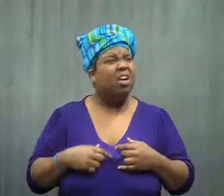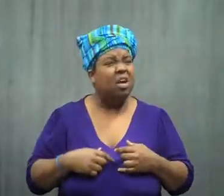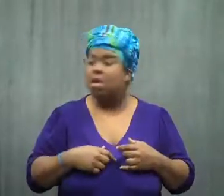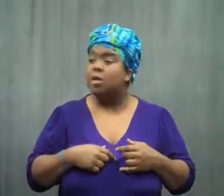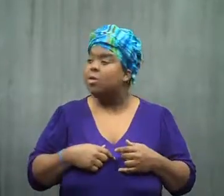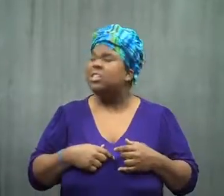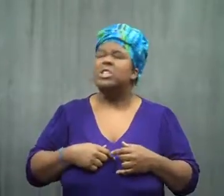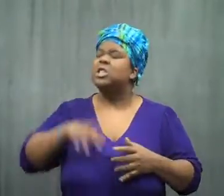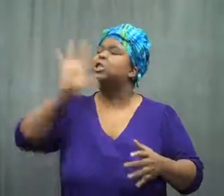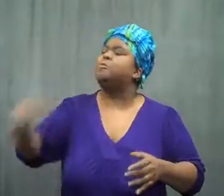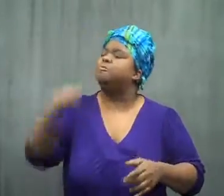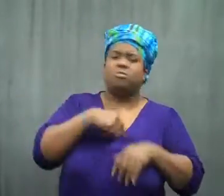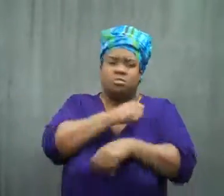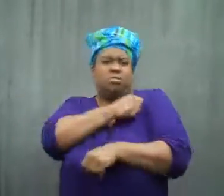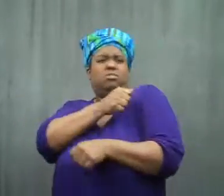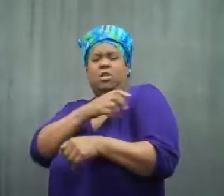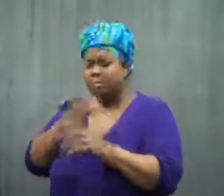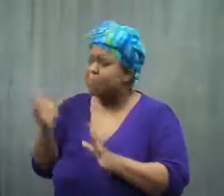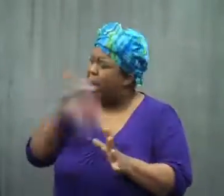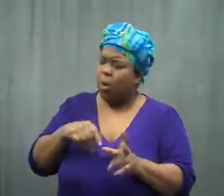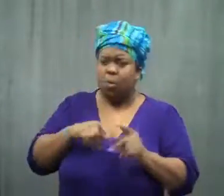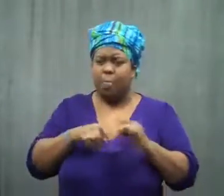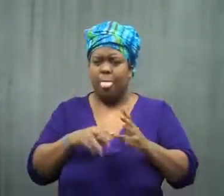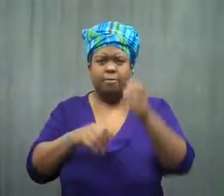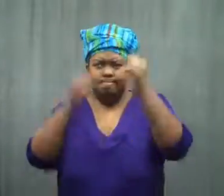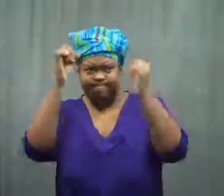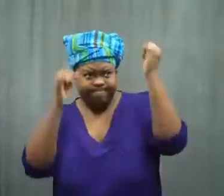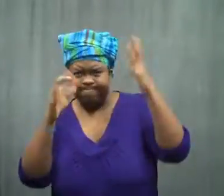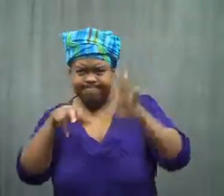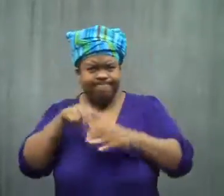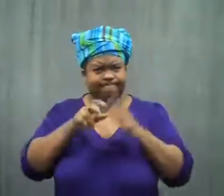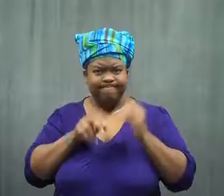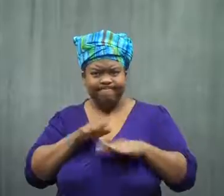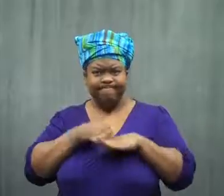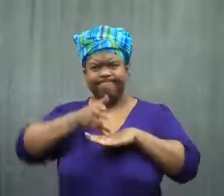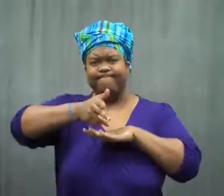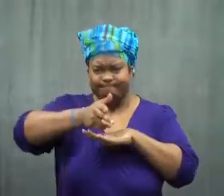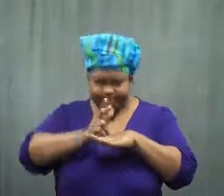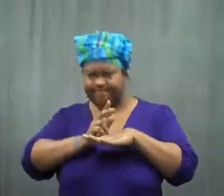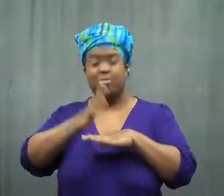I said, "Huh?" She just grabbed me and said, "Come on!" We pulled the cord and the bus stopped.